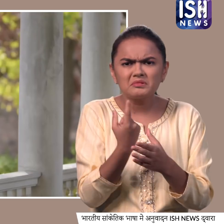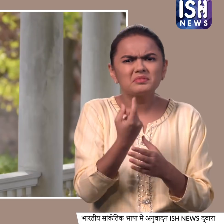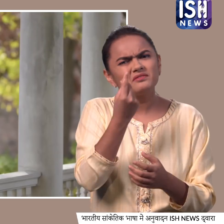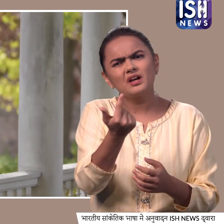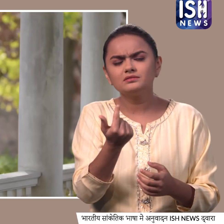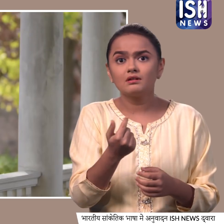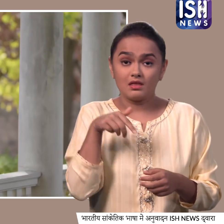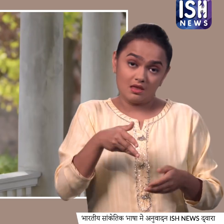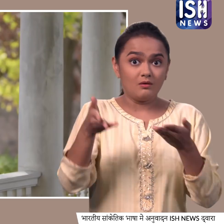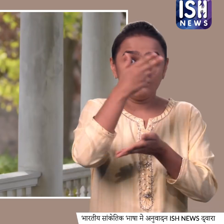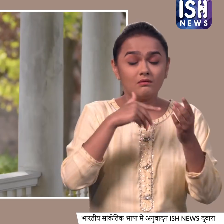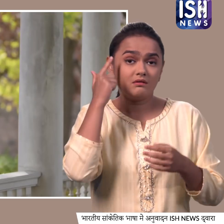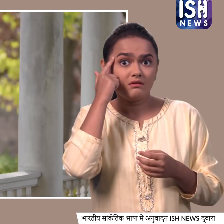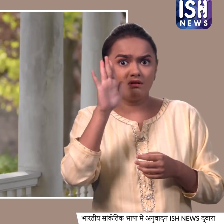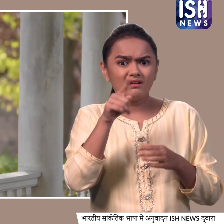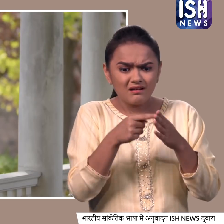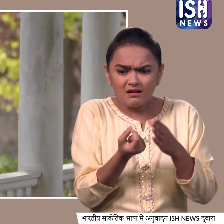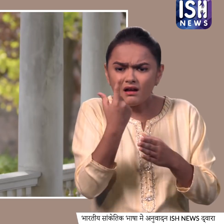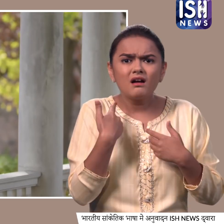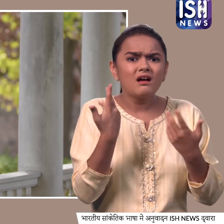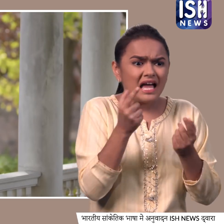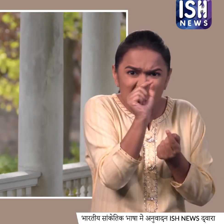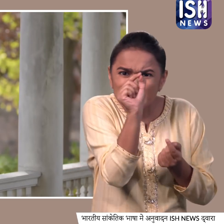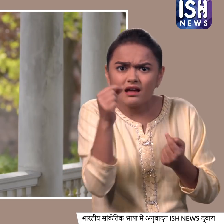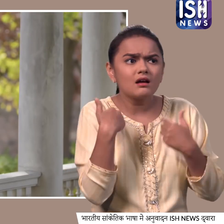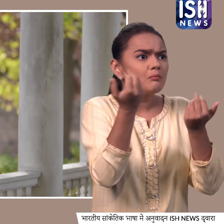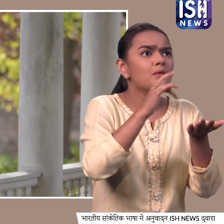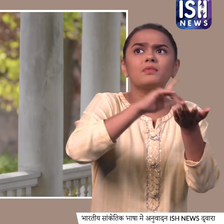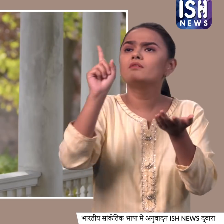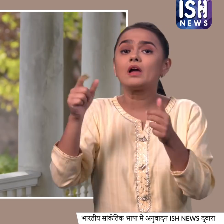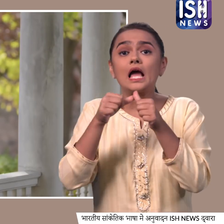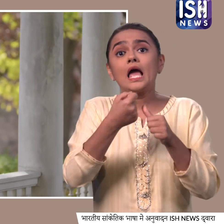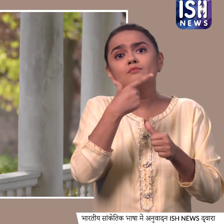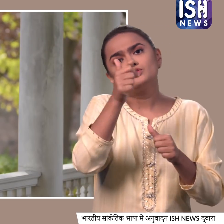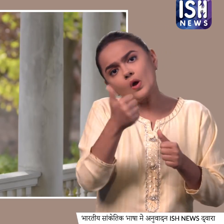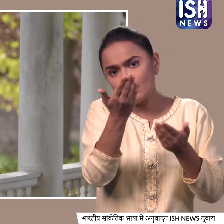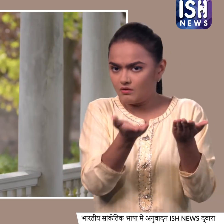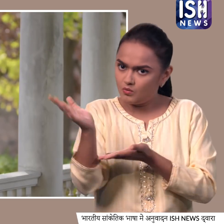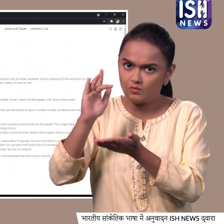You may be thinking - "Oh! But where will I find these seeds?" You can order them from Amazon